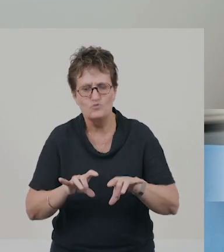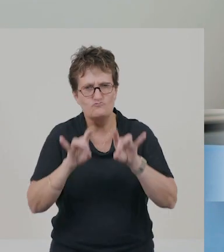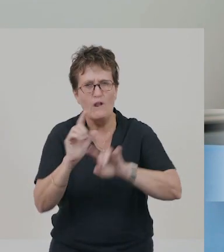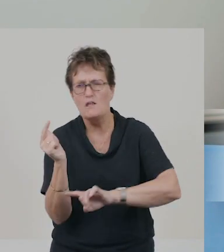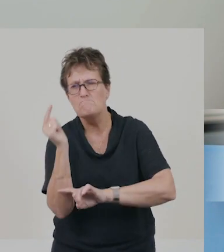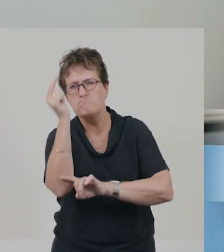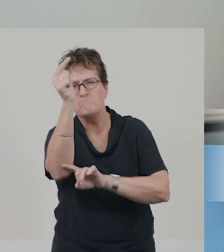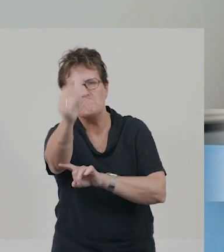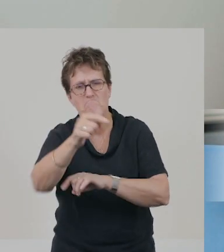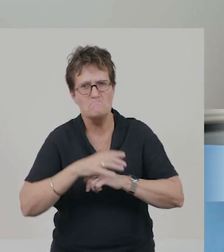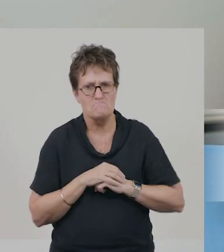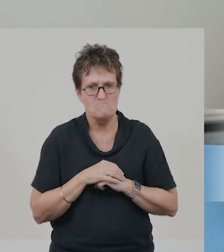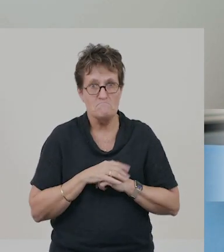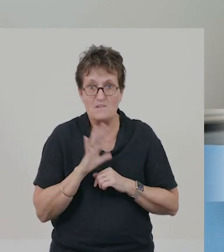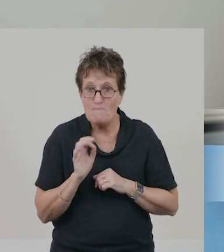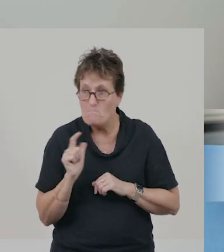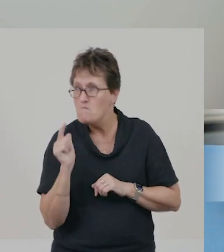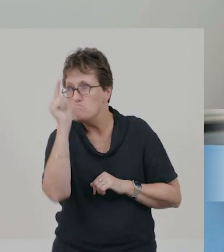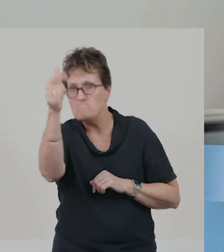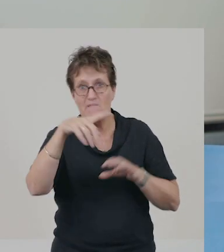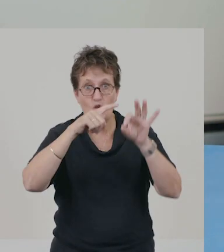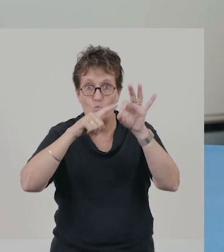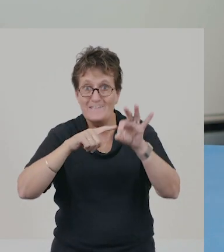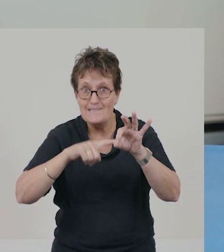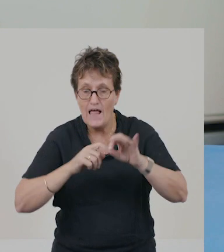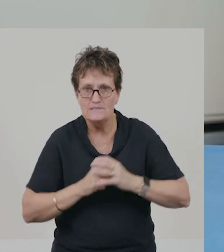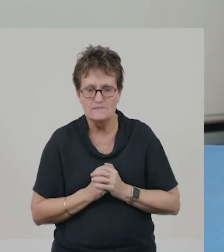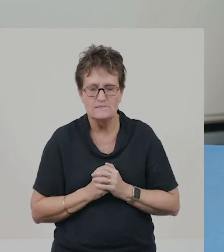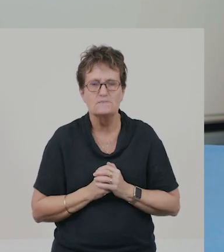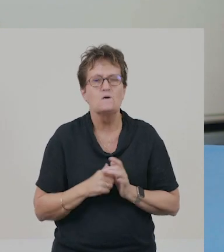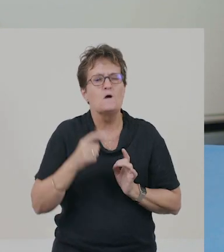Maybe you live in outback Queensland. Take a moment to think about the features,